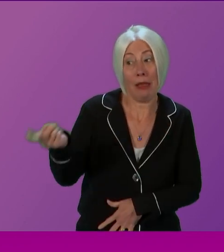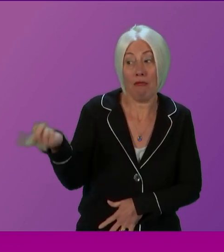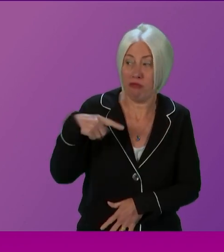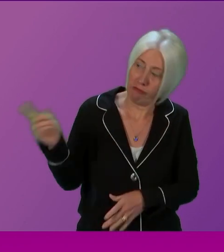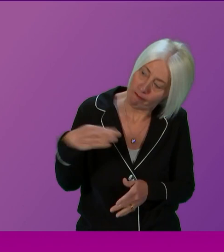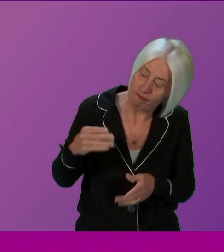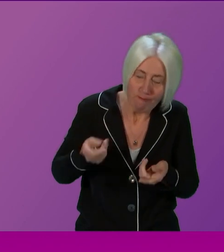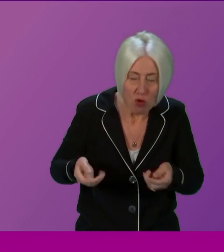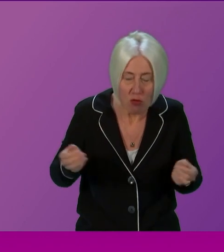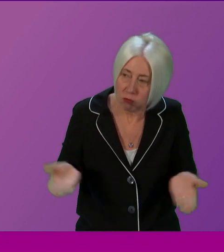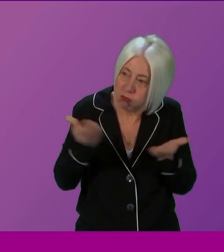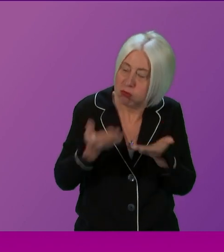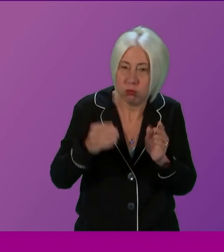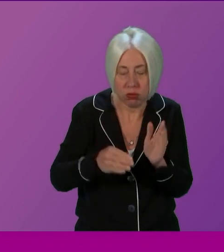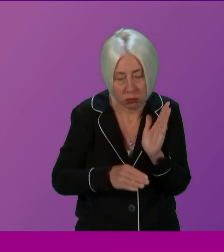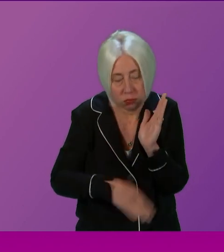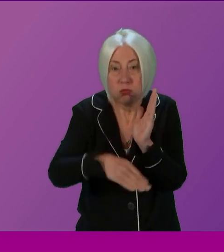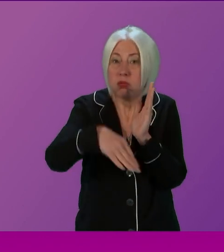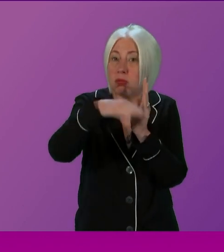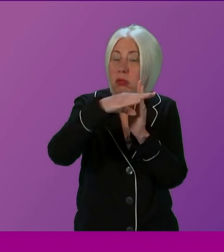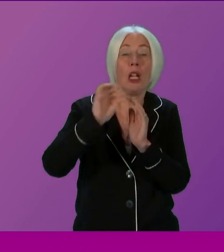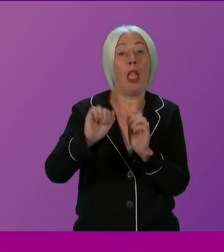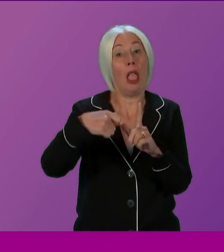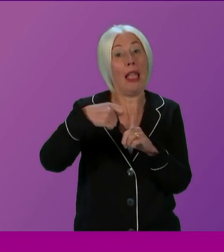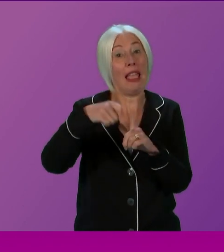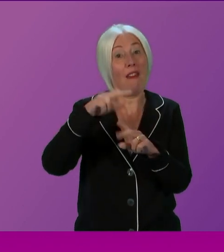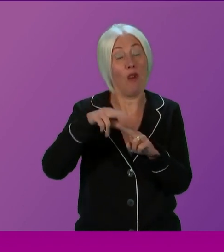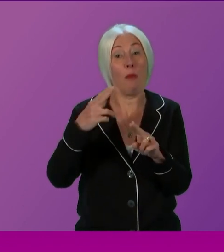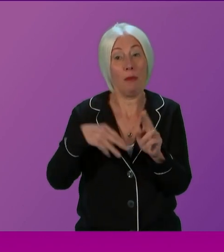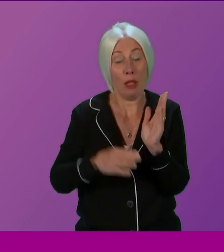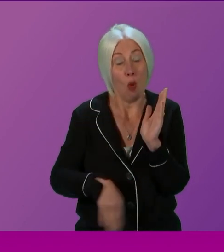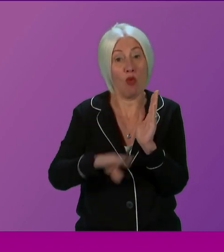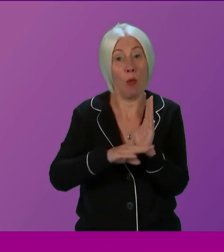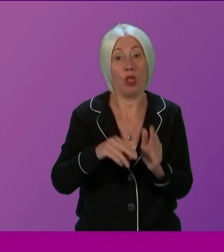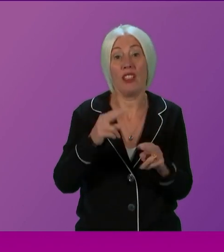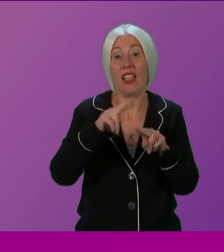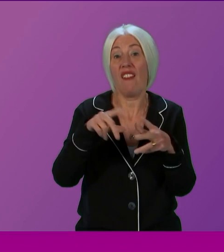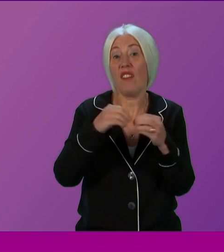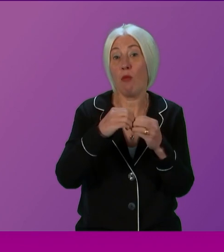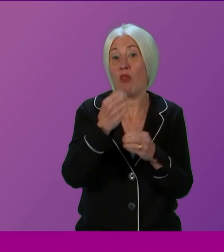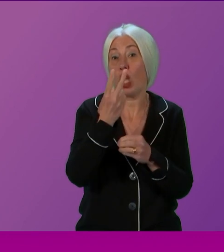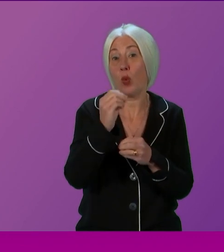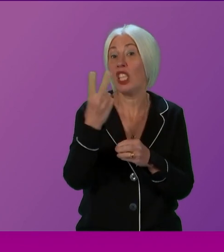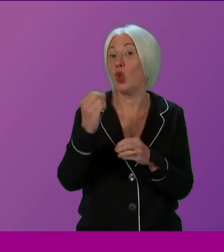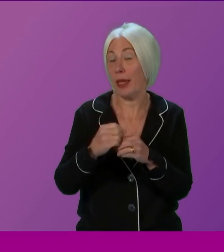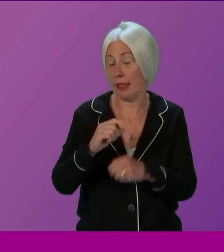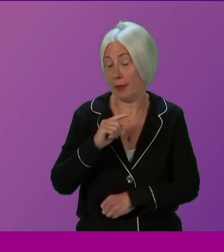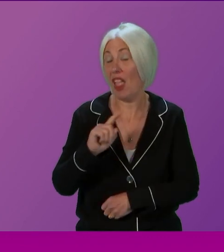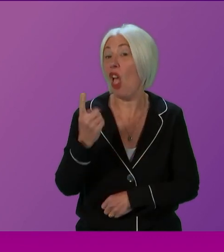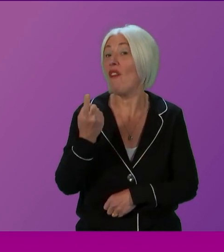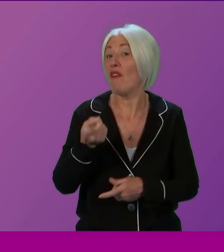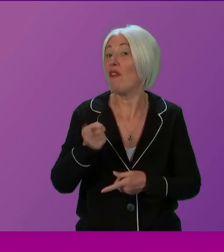the ranks. When promoting Kate Forbes in February 2020, the First Minister said this in the chamber: